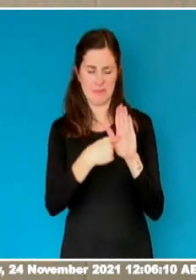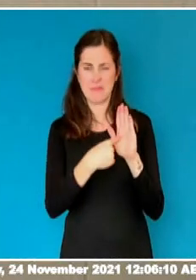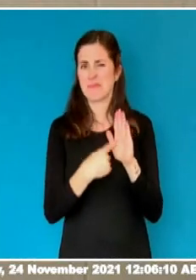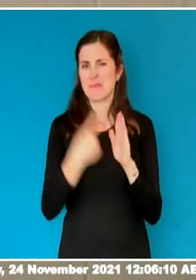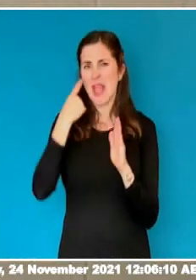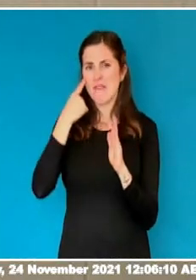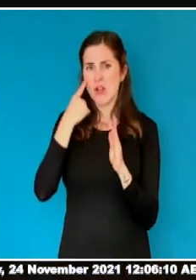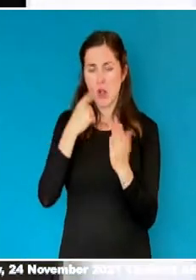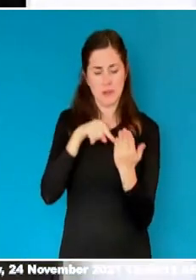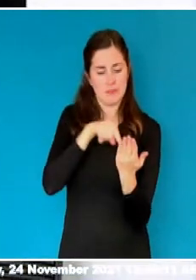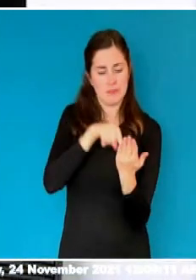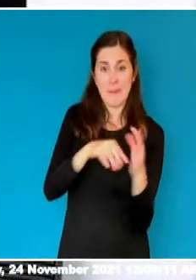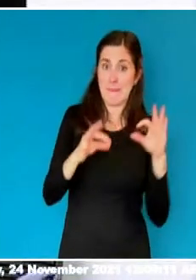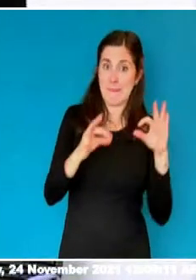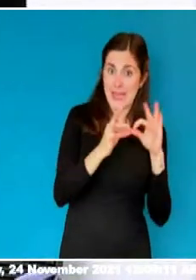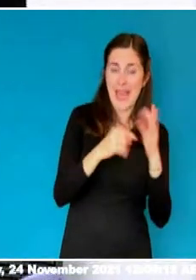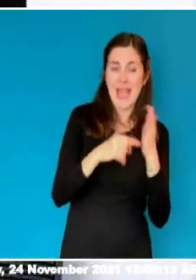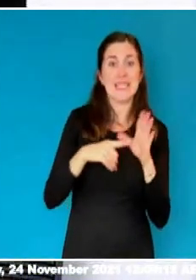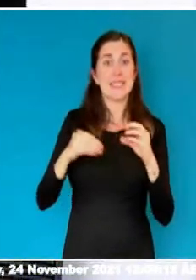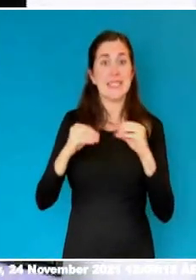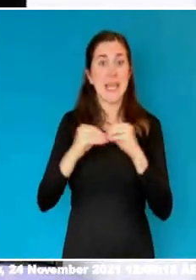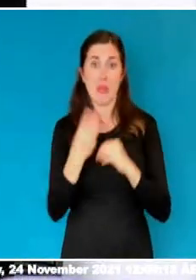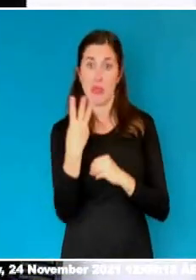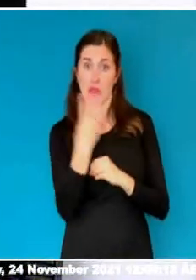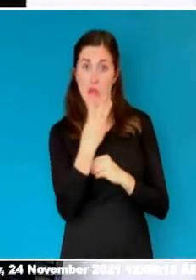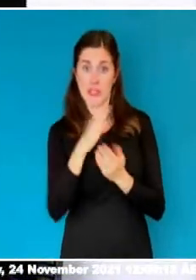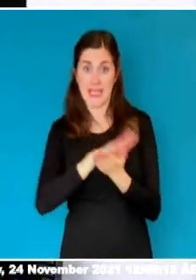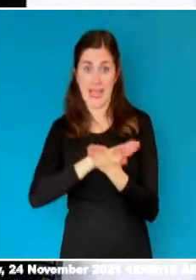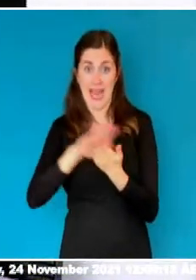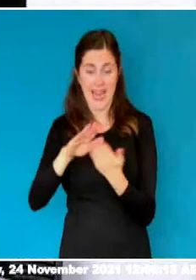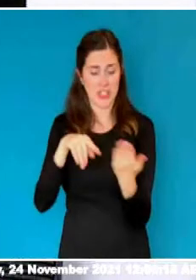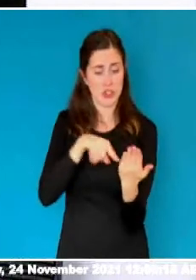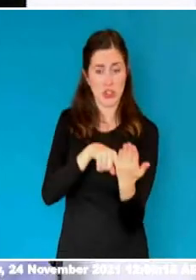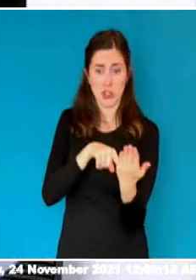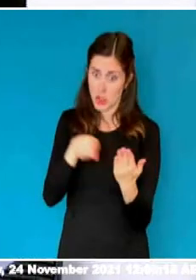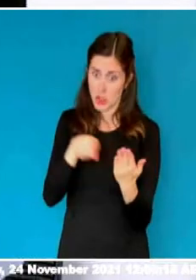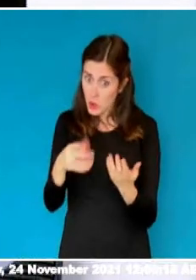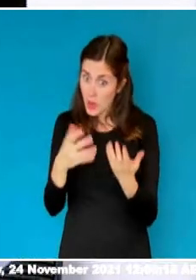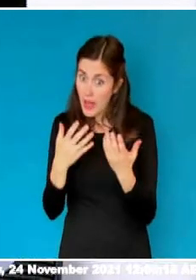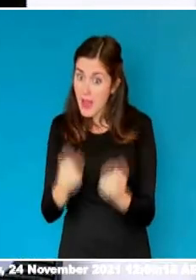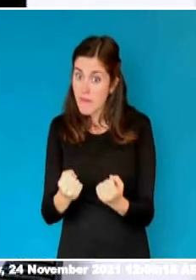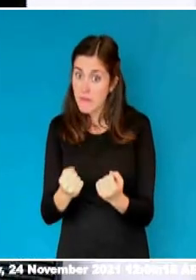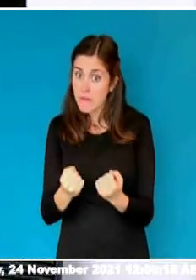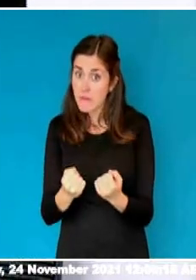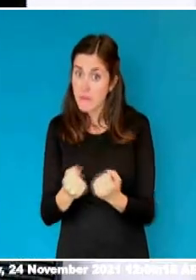C at tab 13H do you have a copy of that policy there, Mr Aikman?